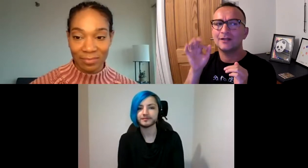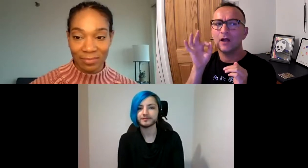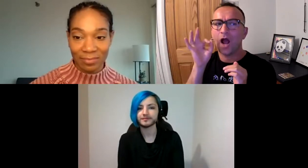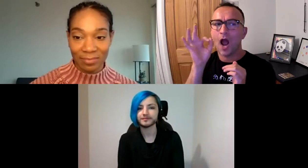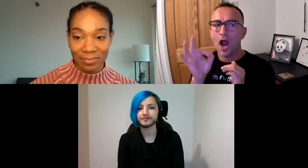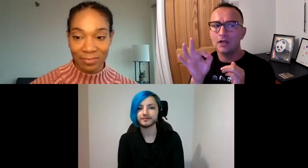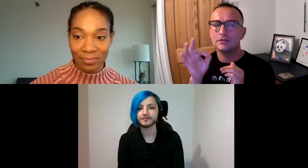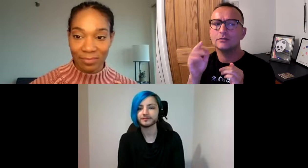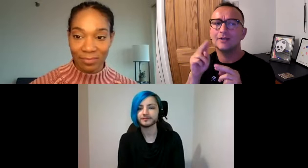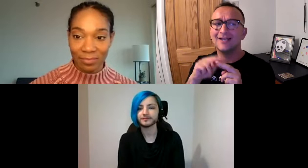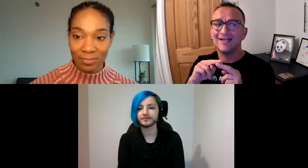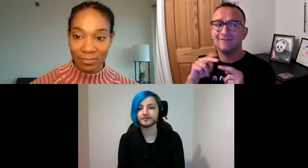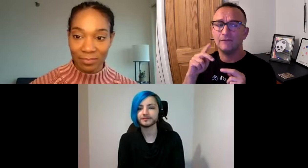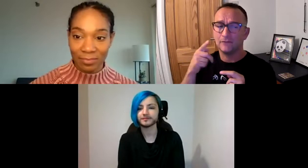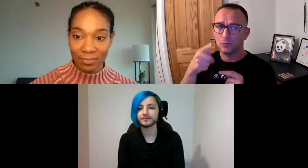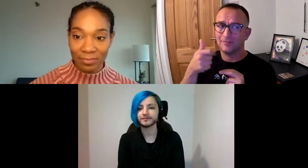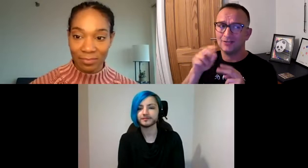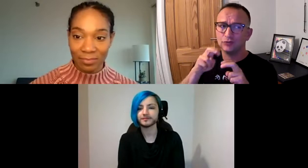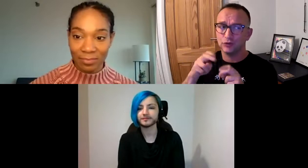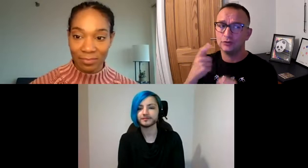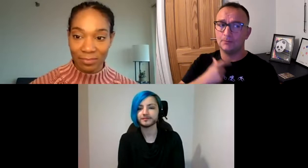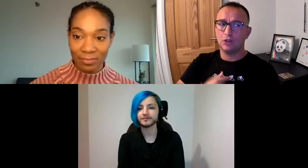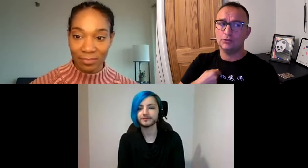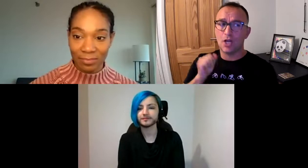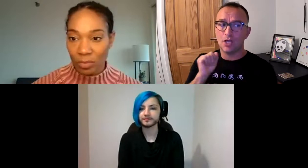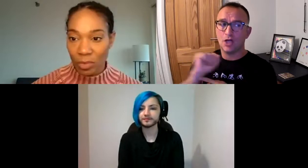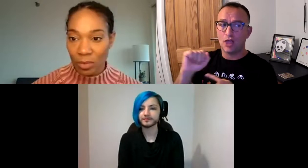may assess how somebody's sexual identity is related